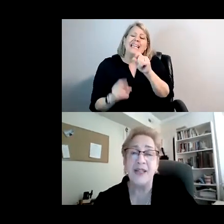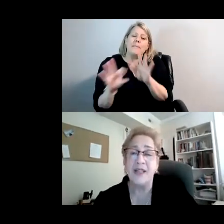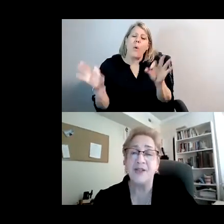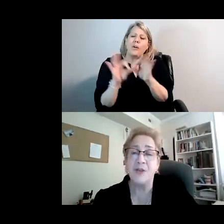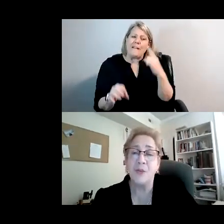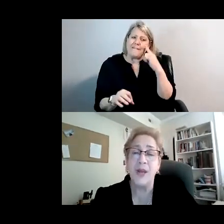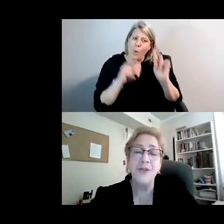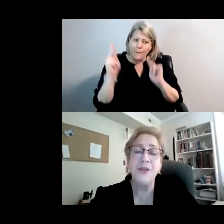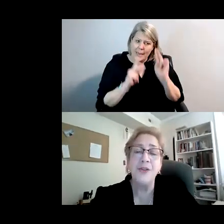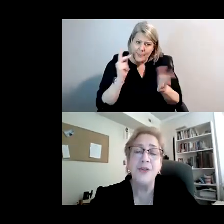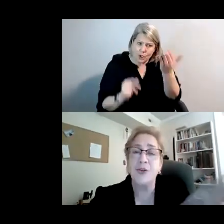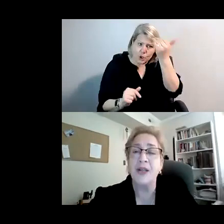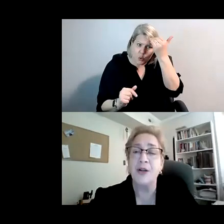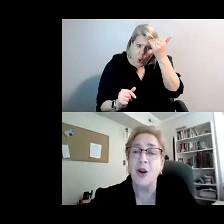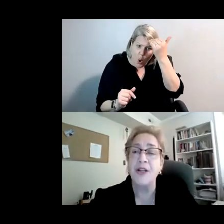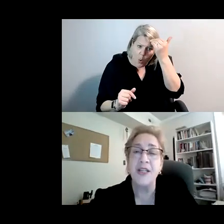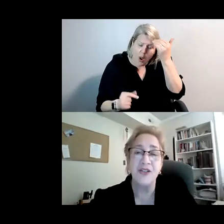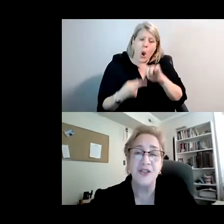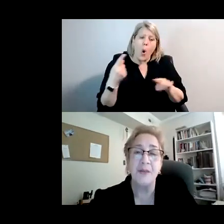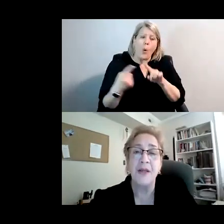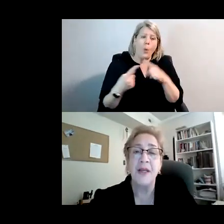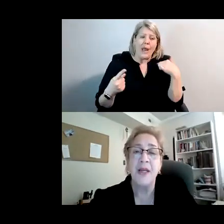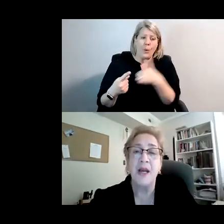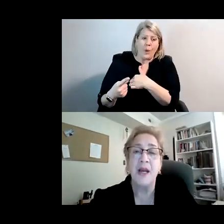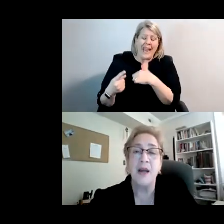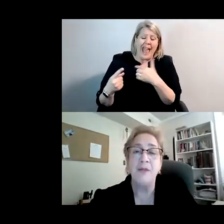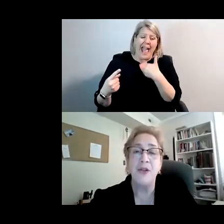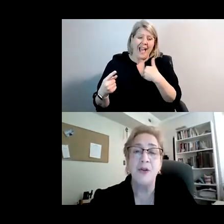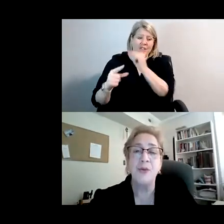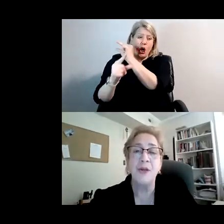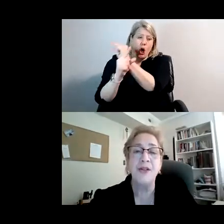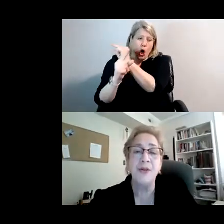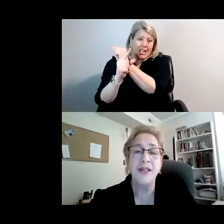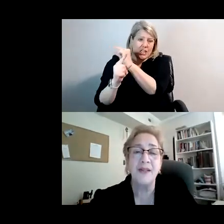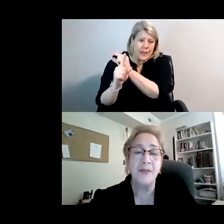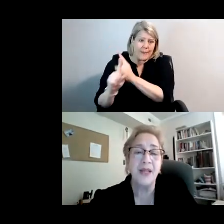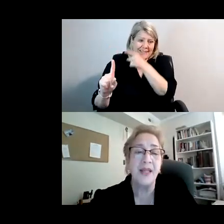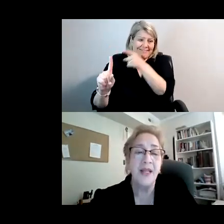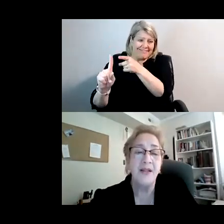that is when you are doing guardianship, you're really doing something